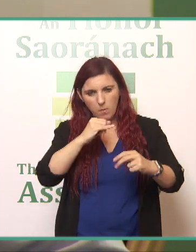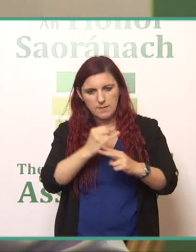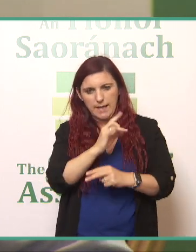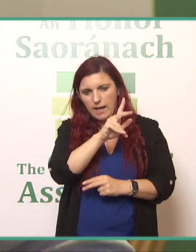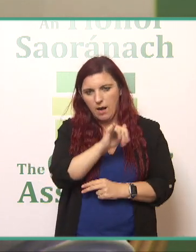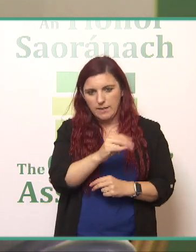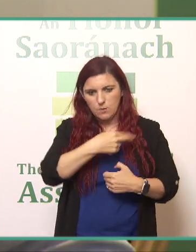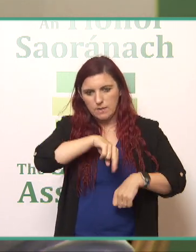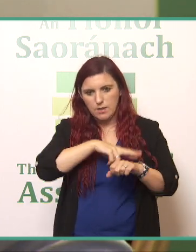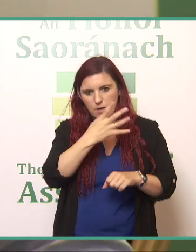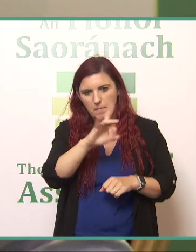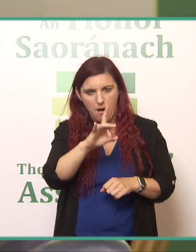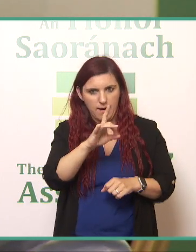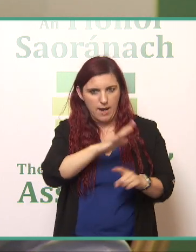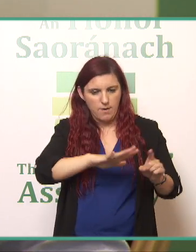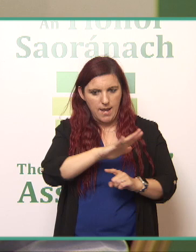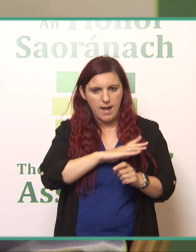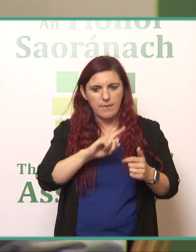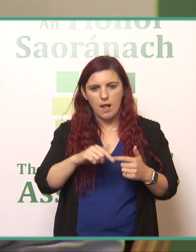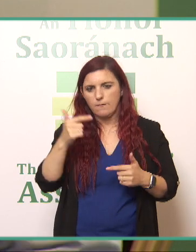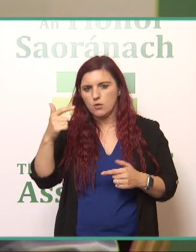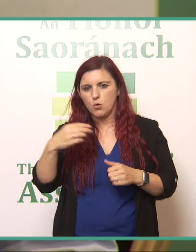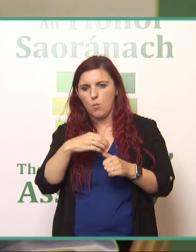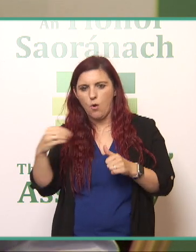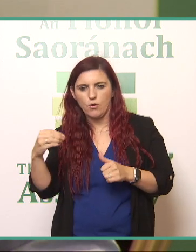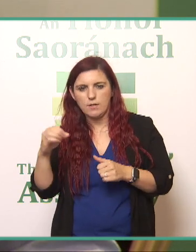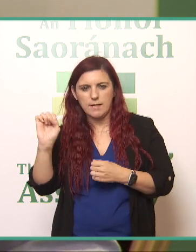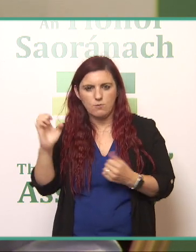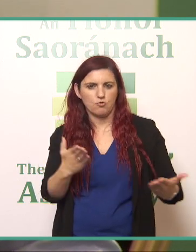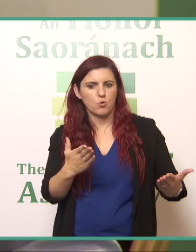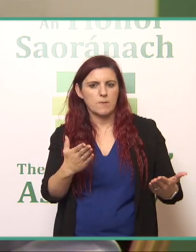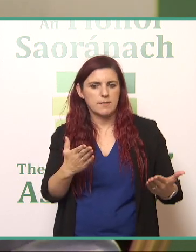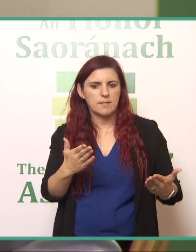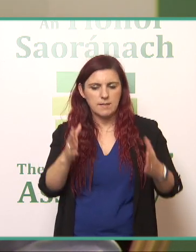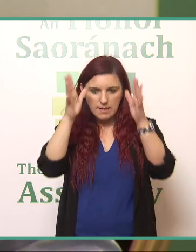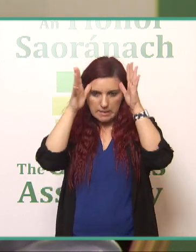national park and area and then there are two species of introduced deer which were brought in mostly in the